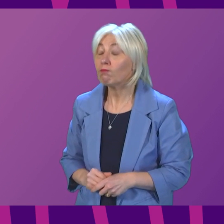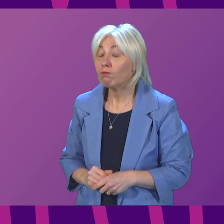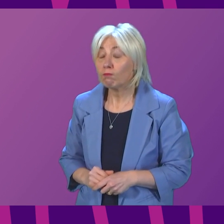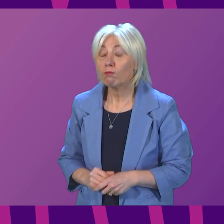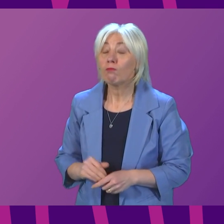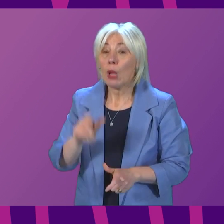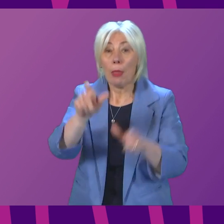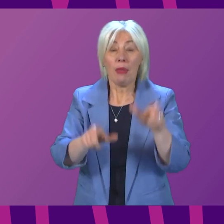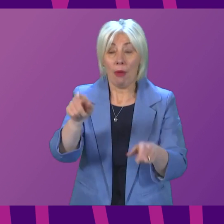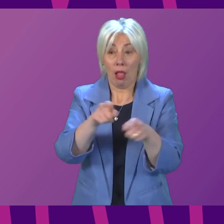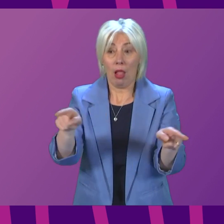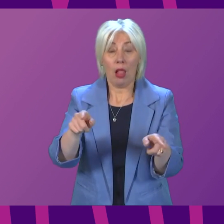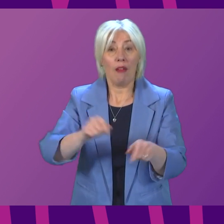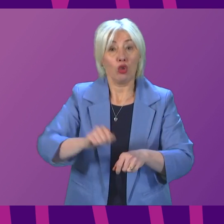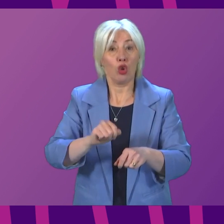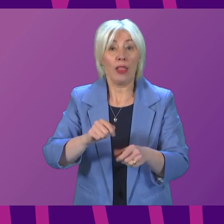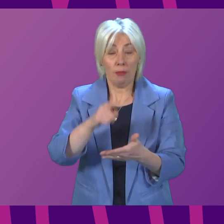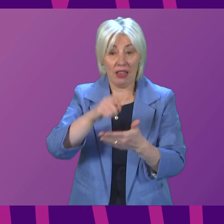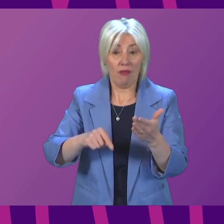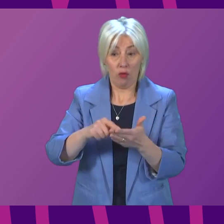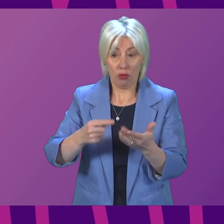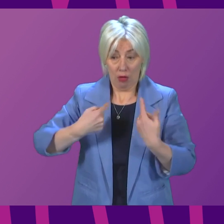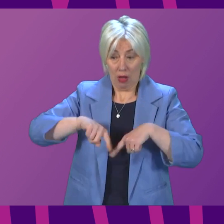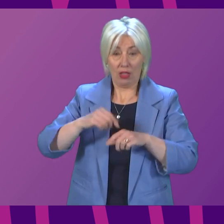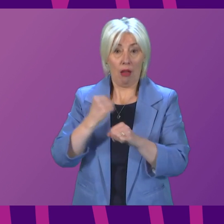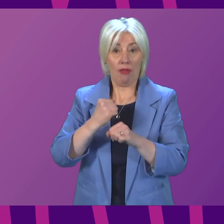The people of Scotland, of course, elected this Government last May.